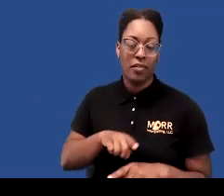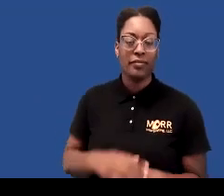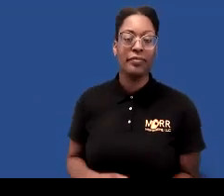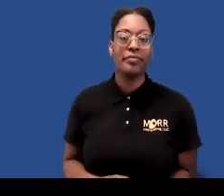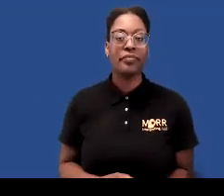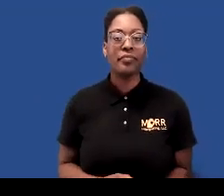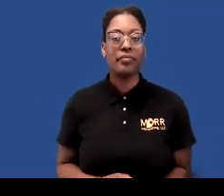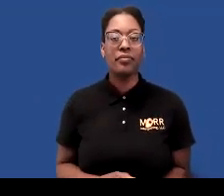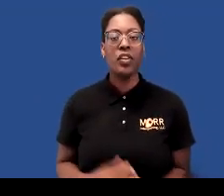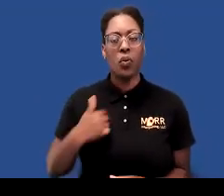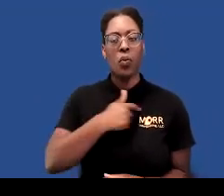Okay. Next slide.